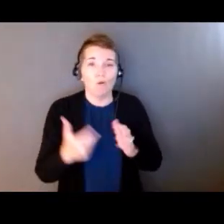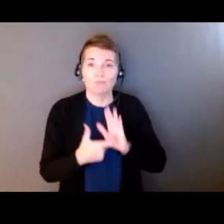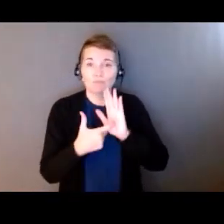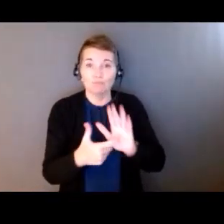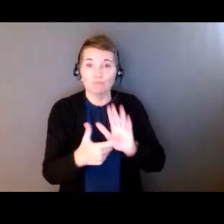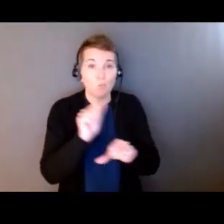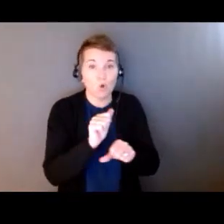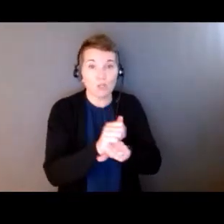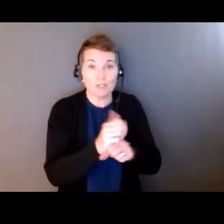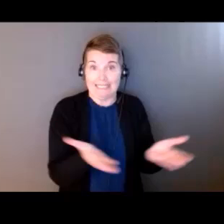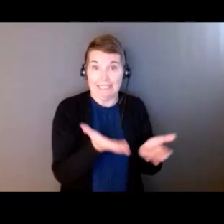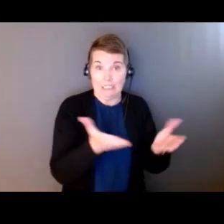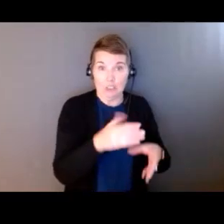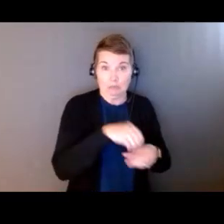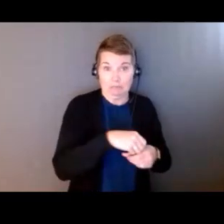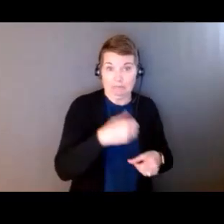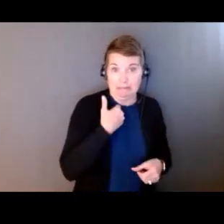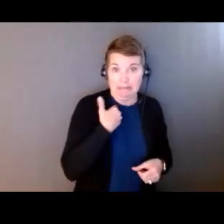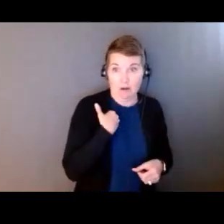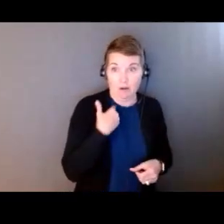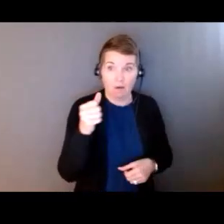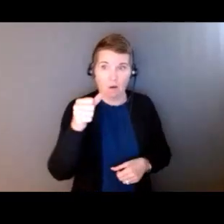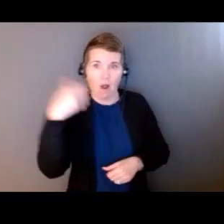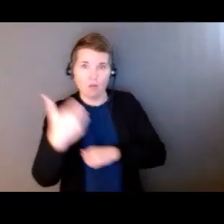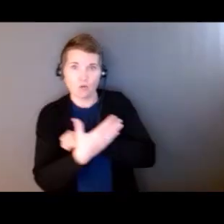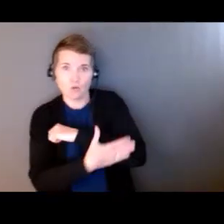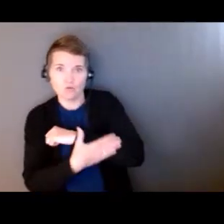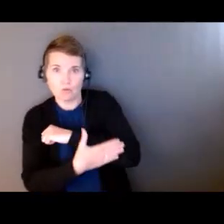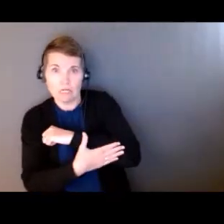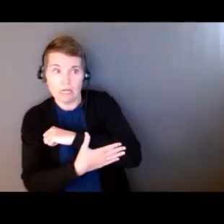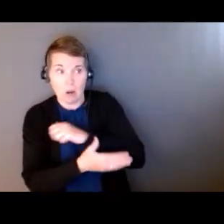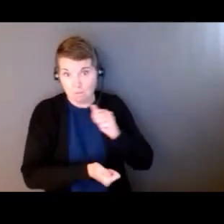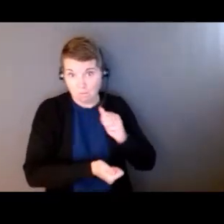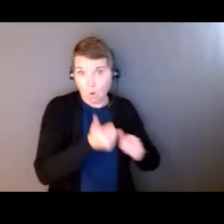outside Canada only, mostly Canada, or mostly outside Canada.